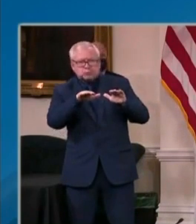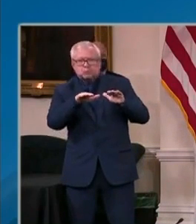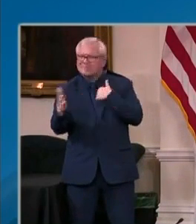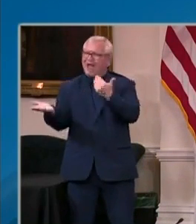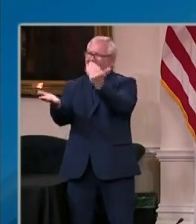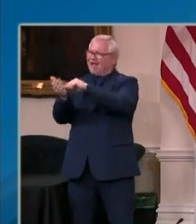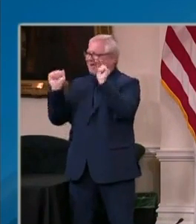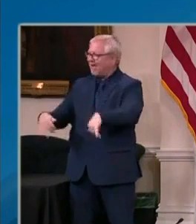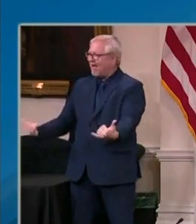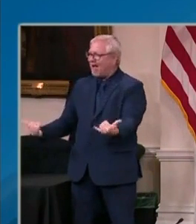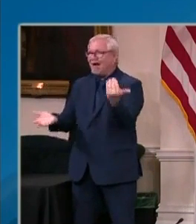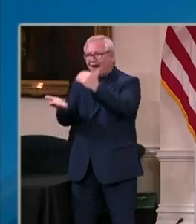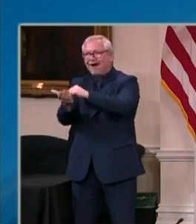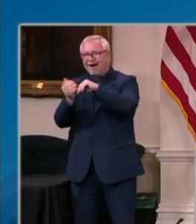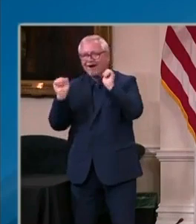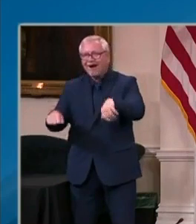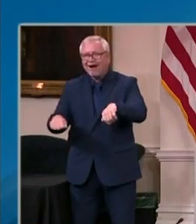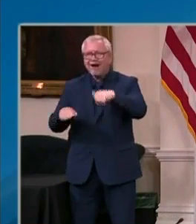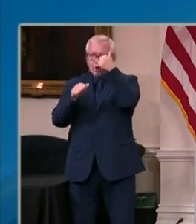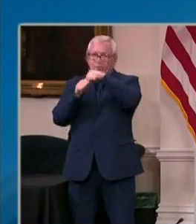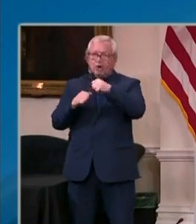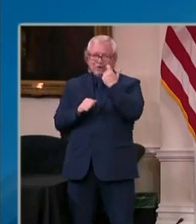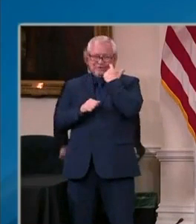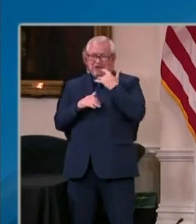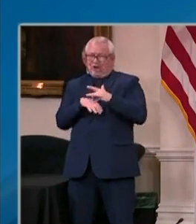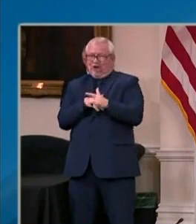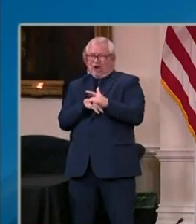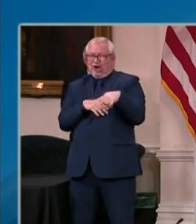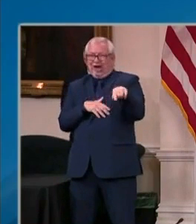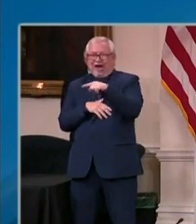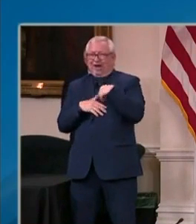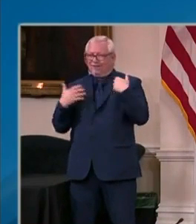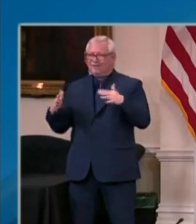WE DID IT BEFORE AND WE CAN DO IT AGAIN.